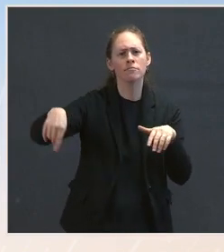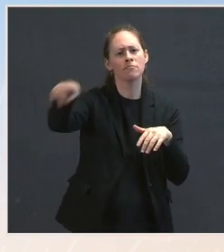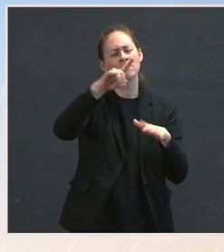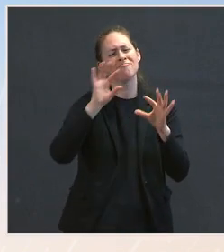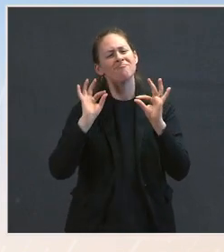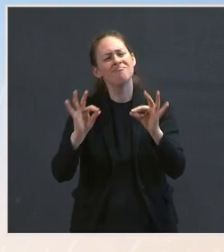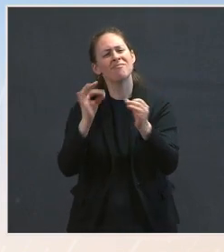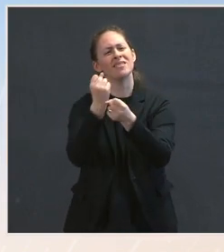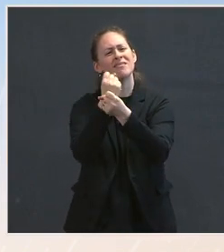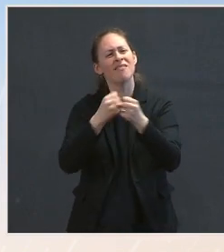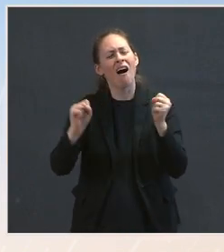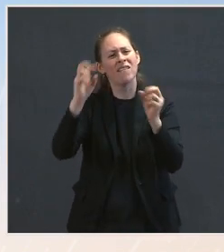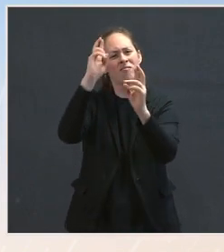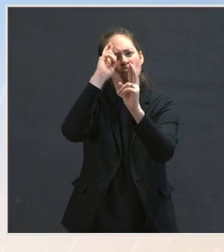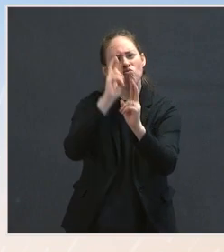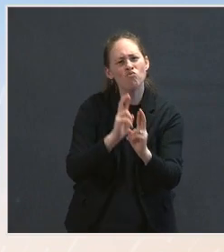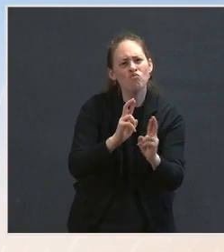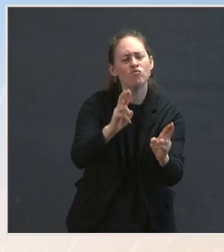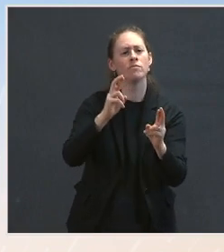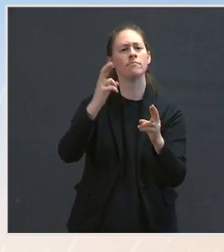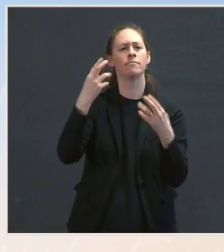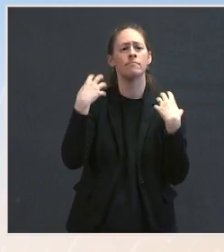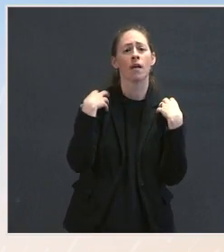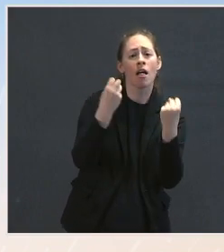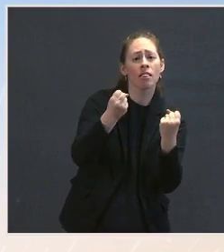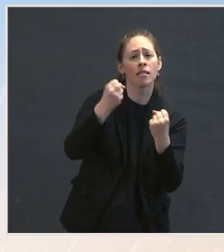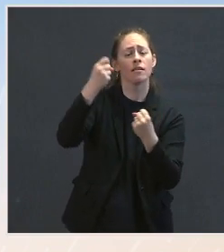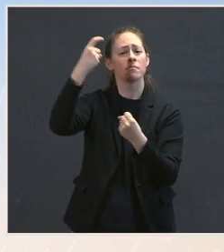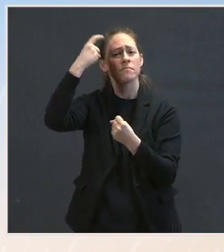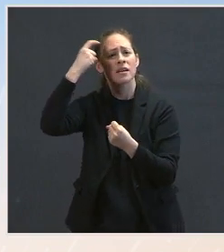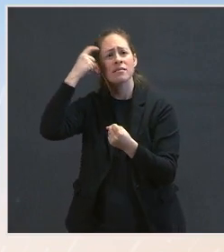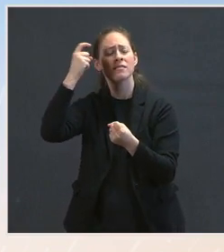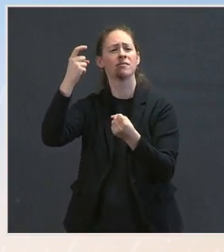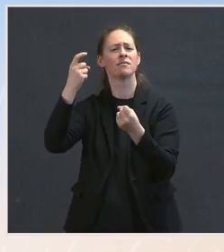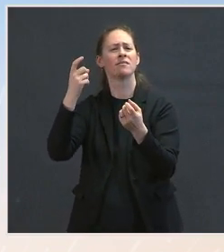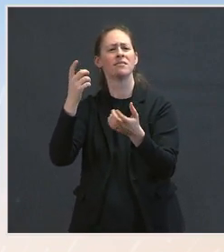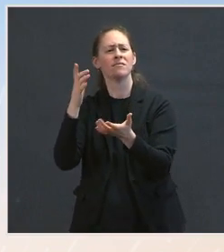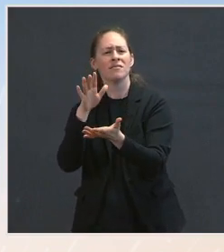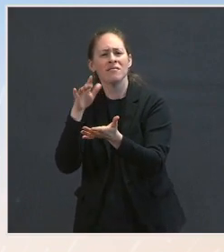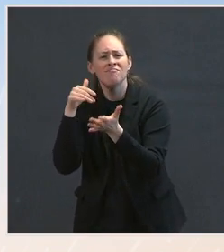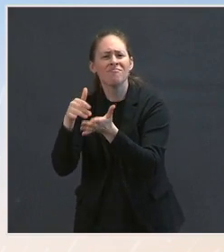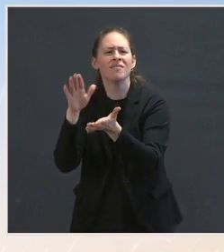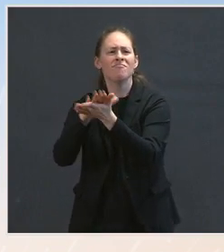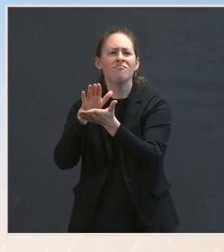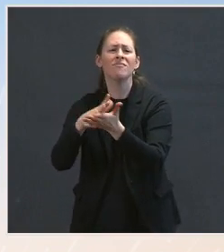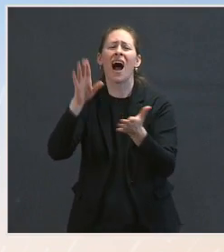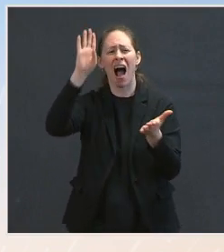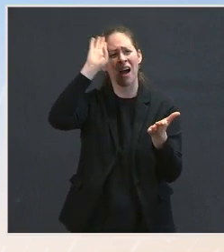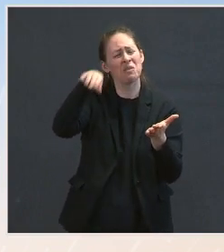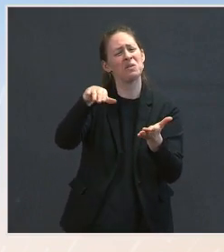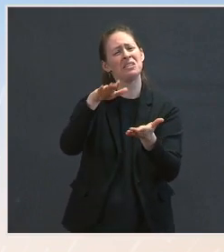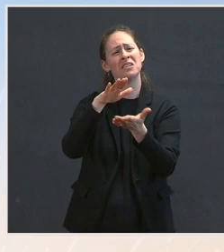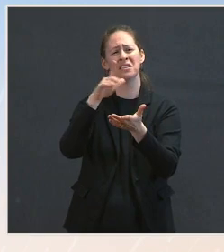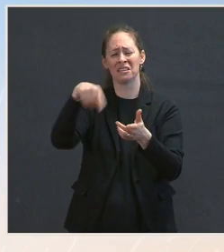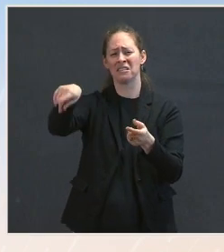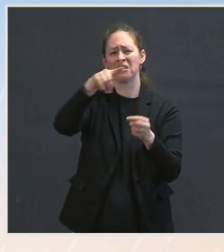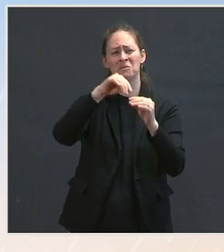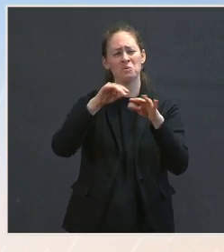the mental health assistance they need. And you're absolutely right -- I mean, these kids have been through a trauma, and we want to treat them humanely